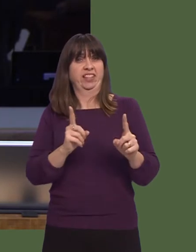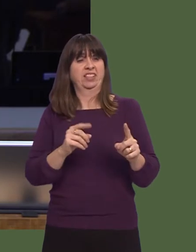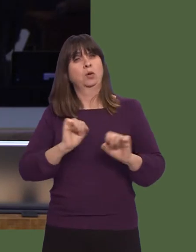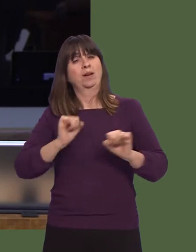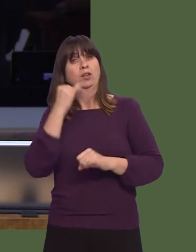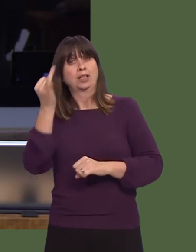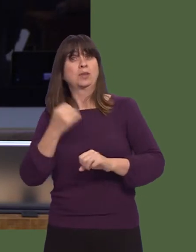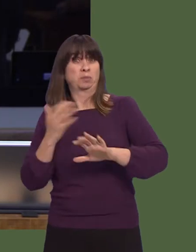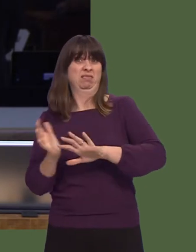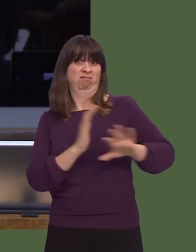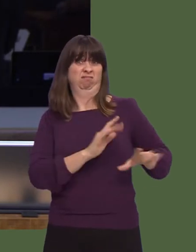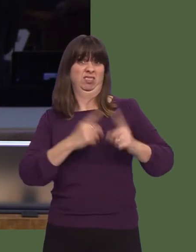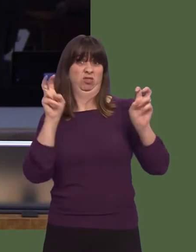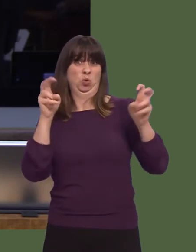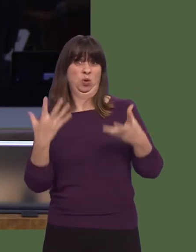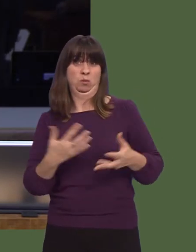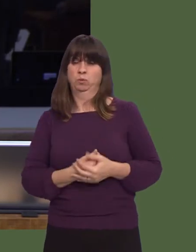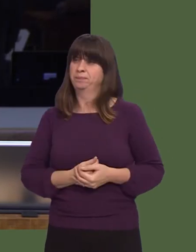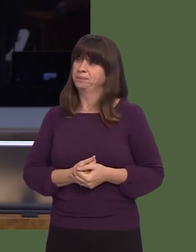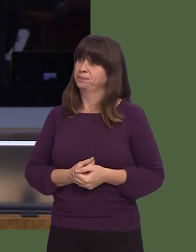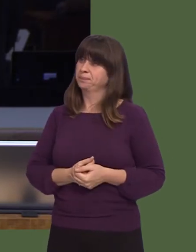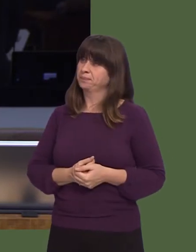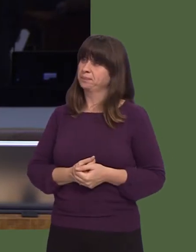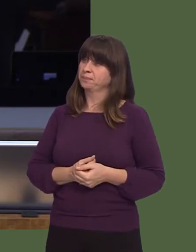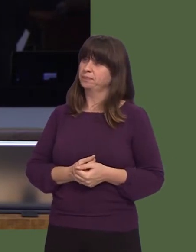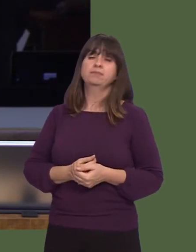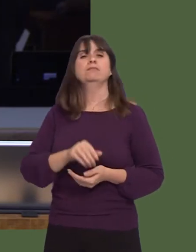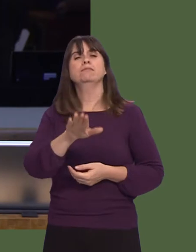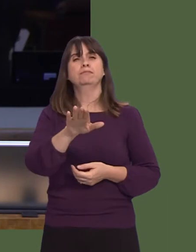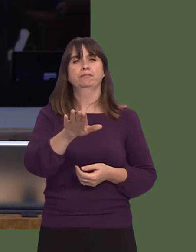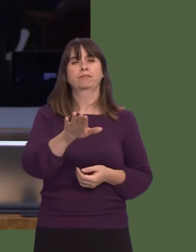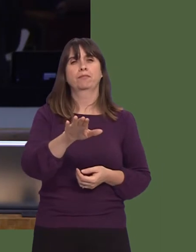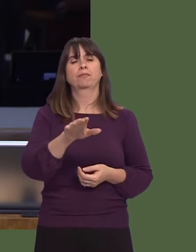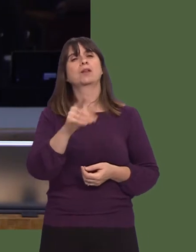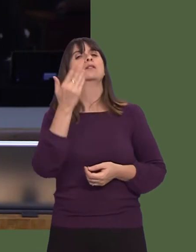to another issue. The First Minister said recently that he would